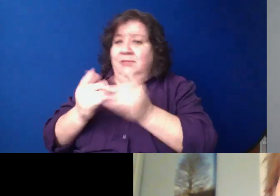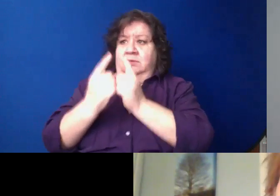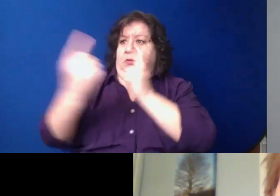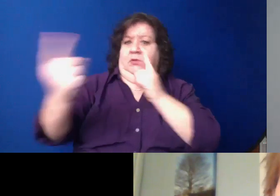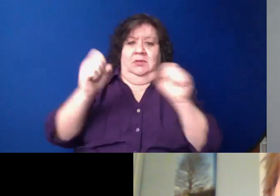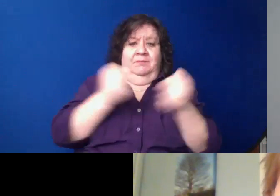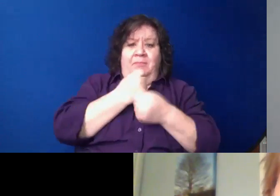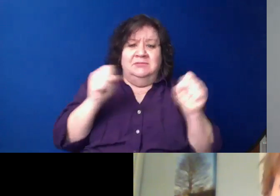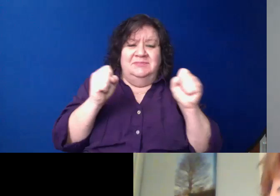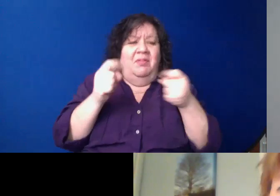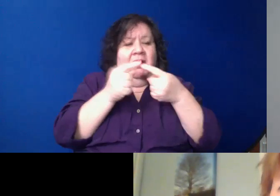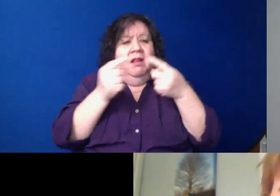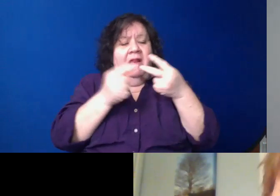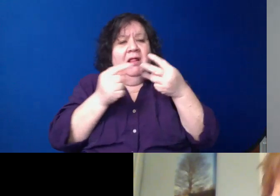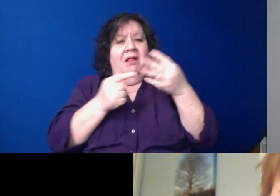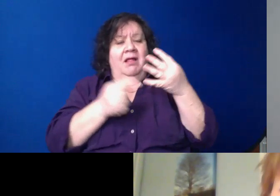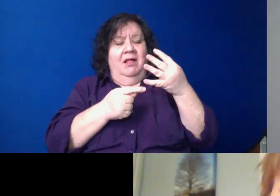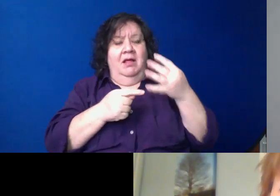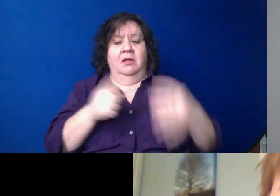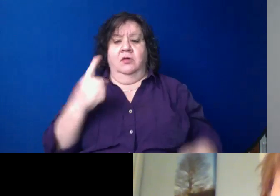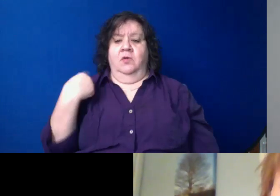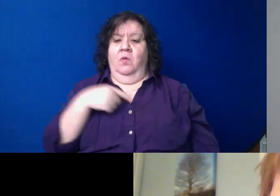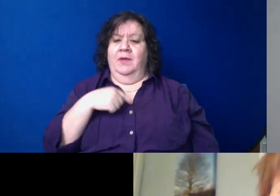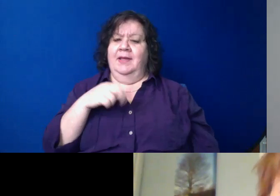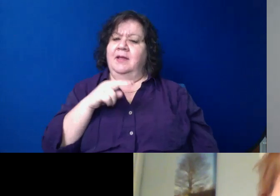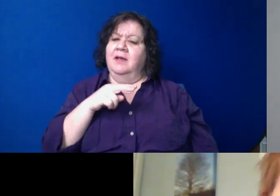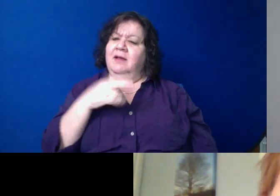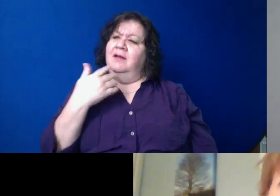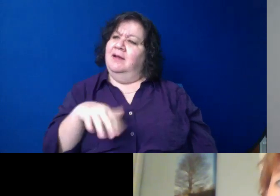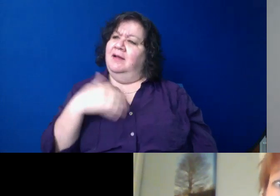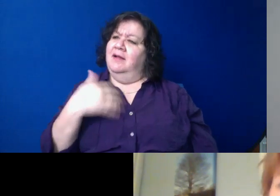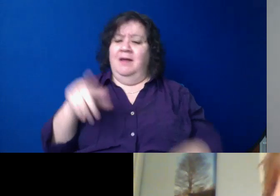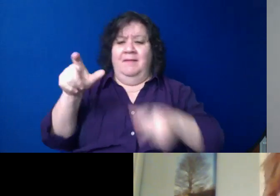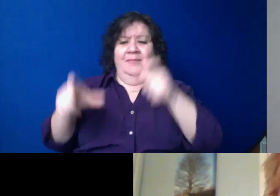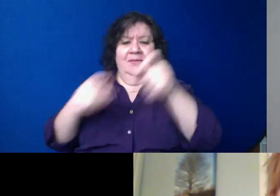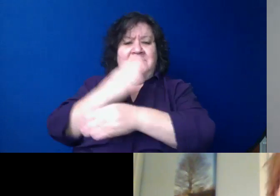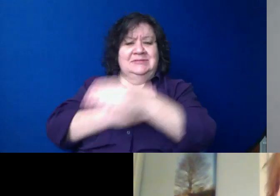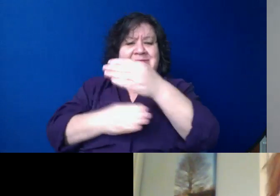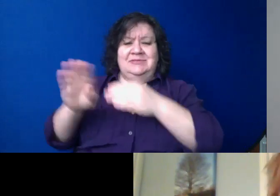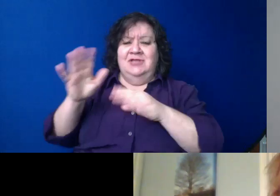socioeconomic impact of covet 19 the need to work with personal assistants interpreters